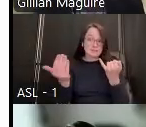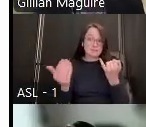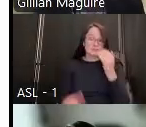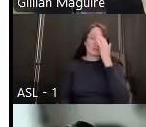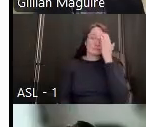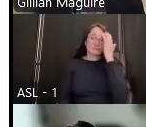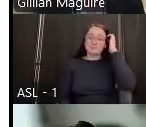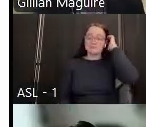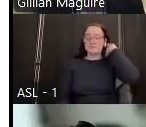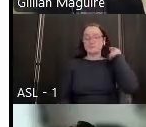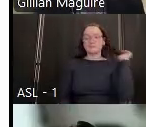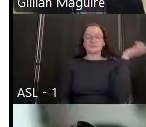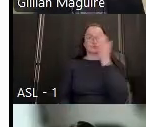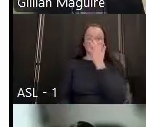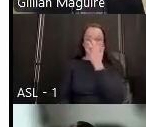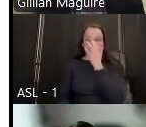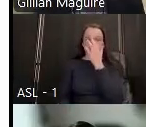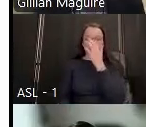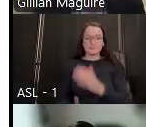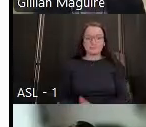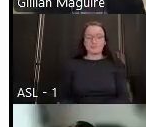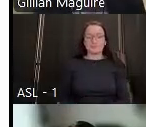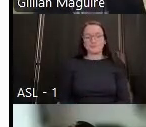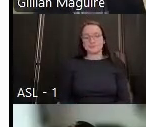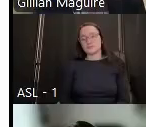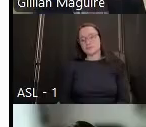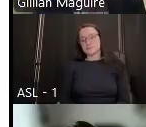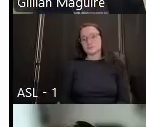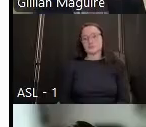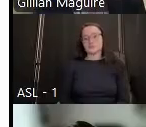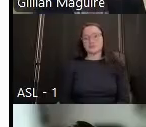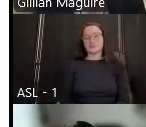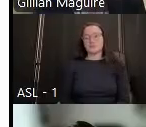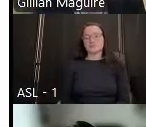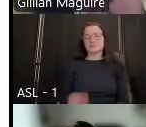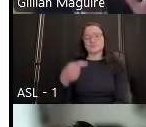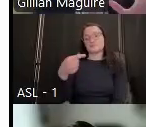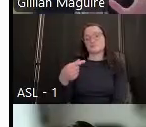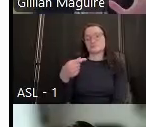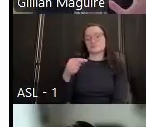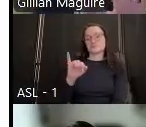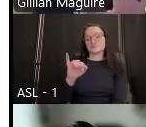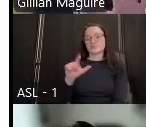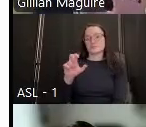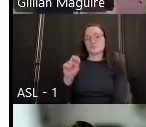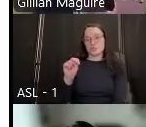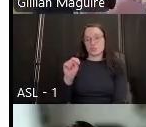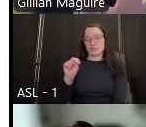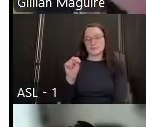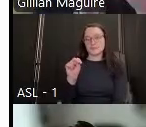or others uh can respond to there. I I would just say um to let all of you know the the links